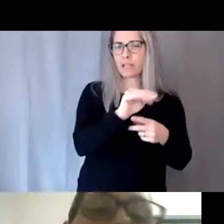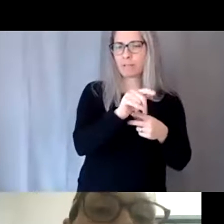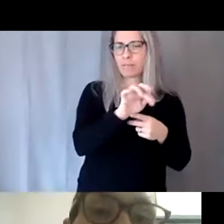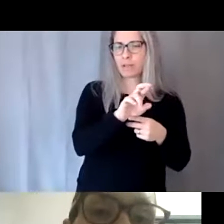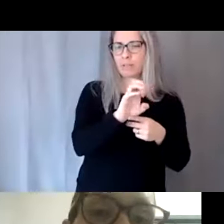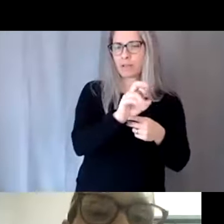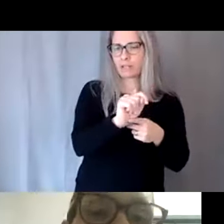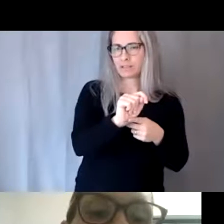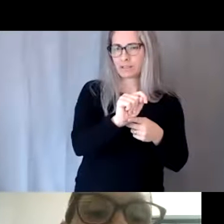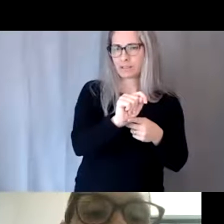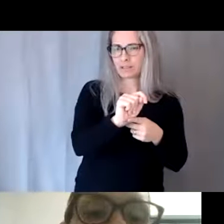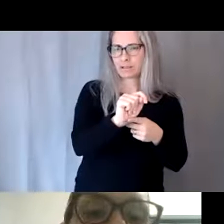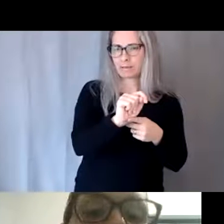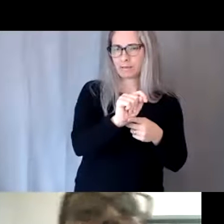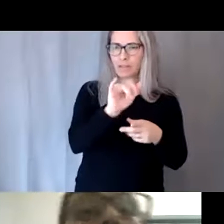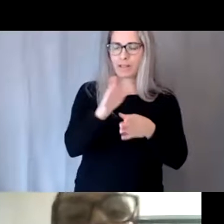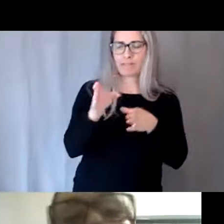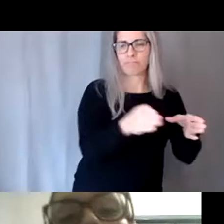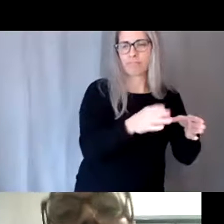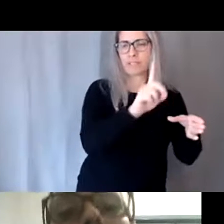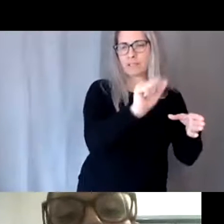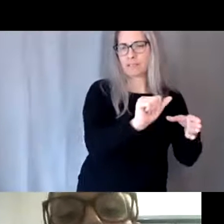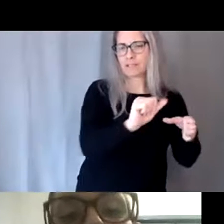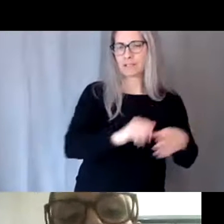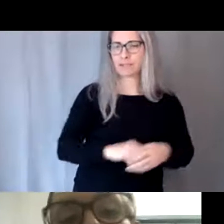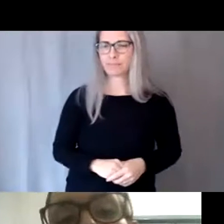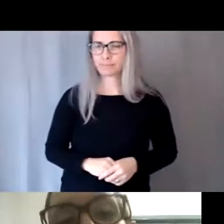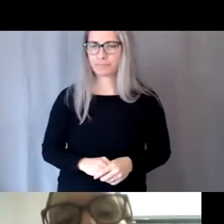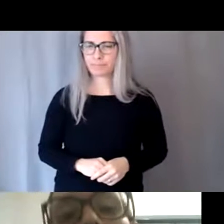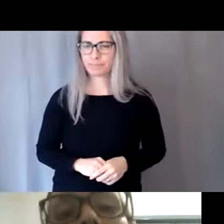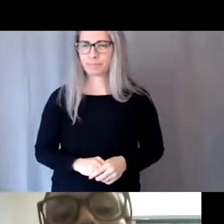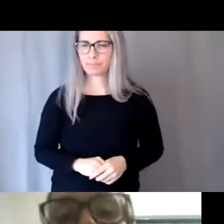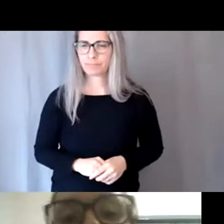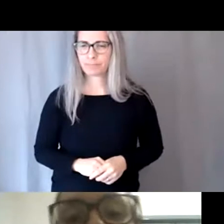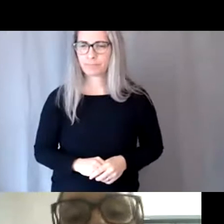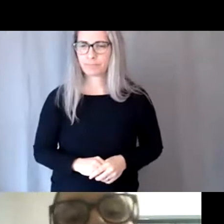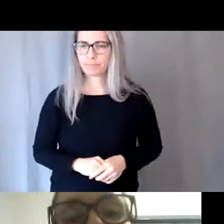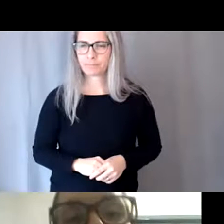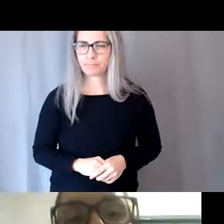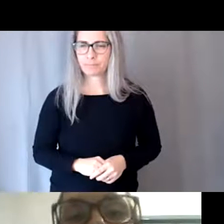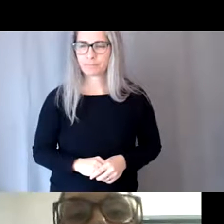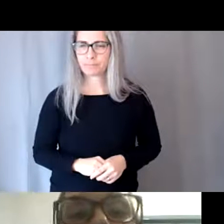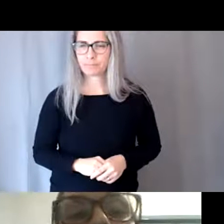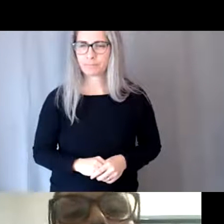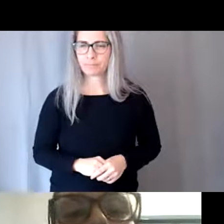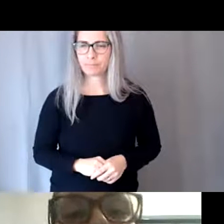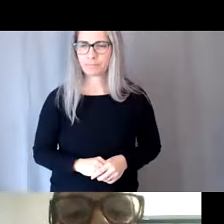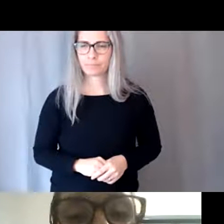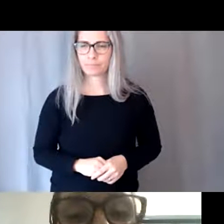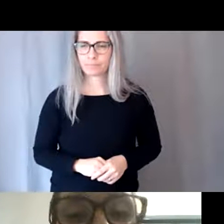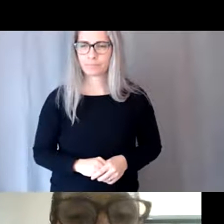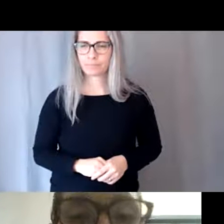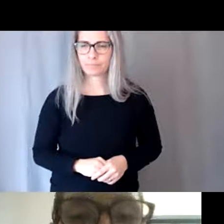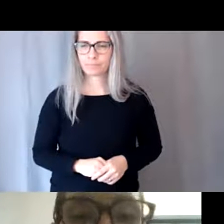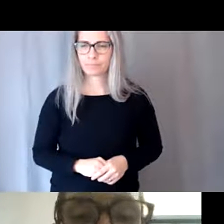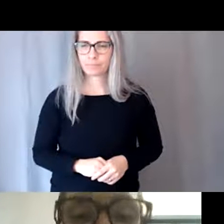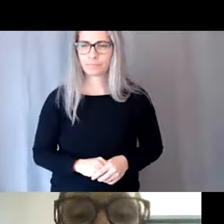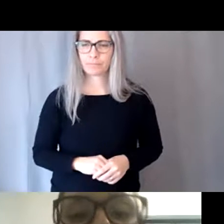this is how we see an extension of rehabilitative practices